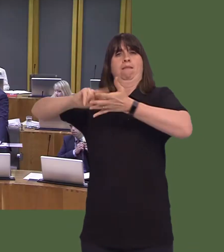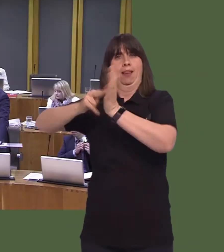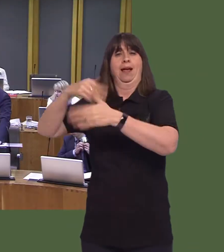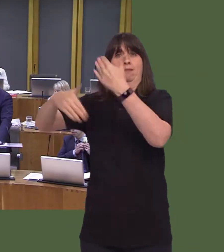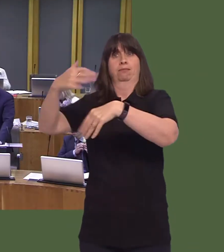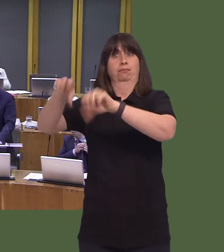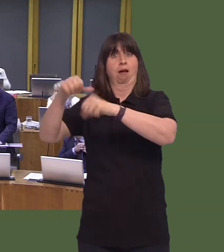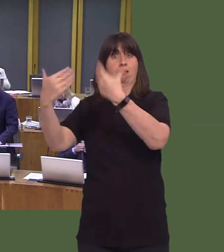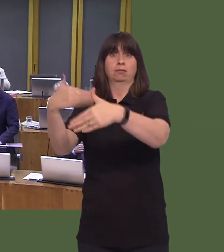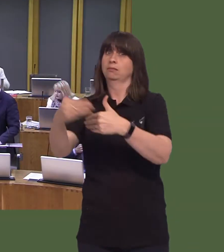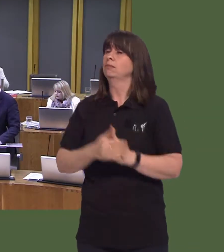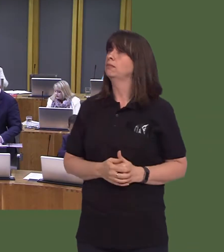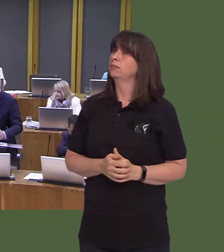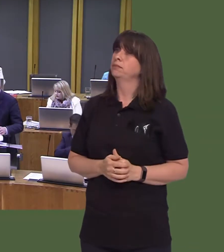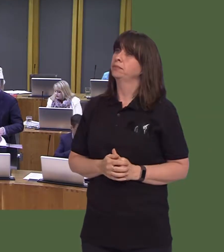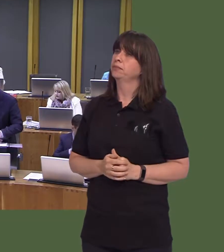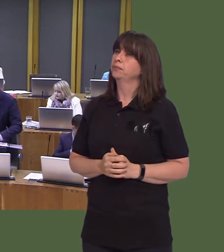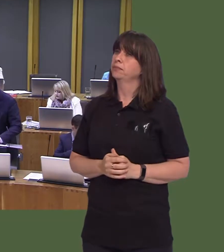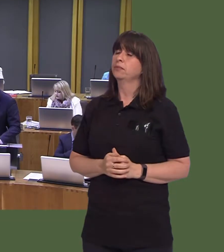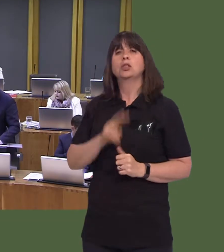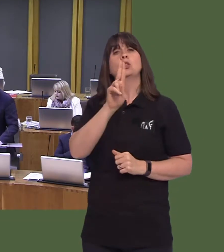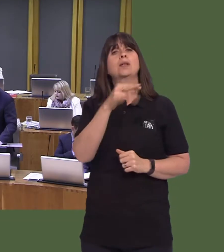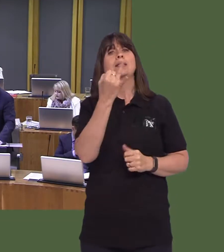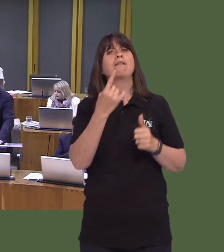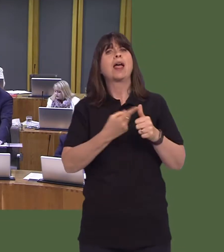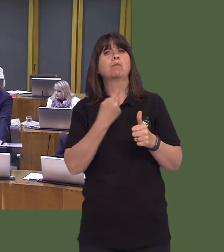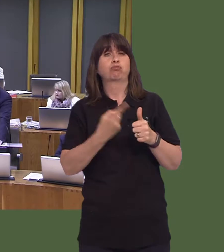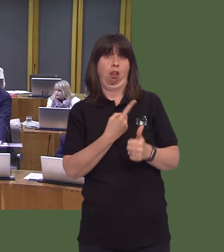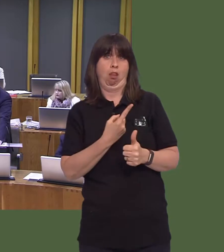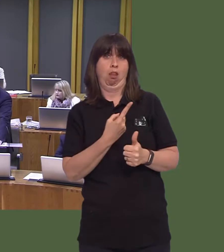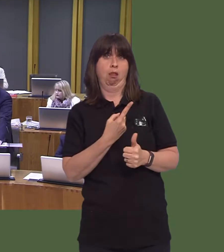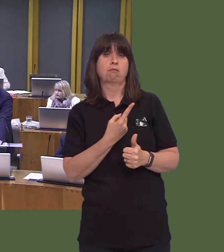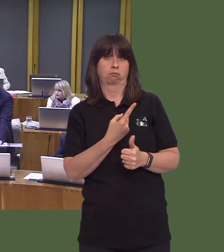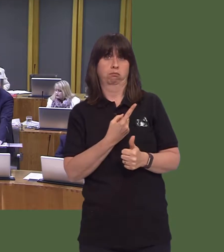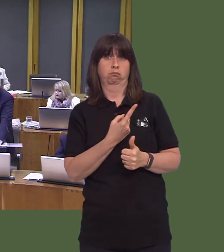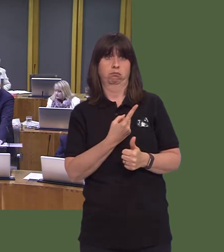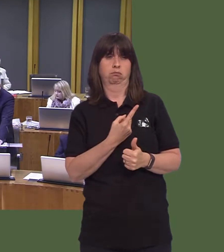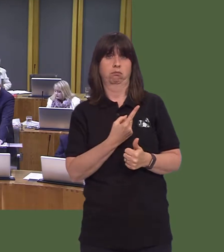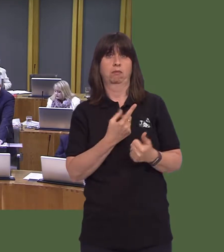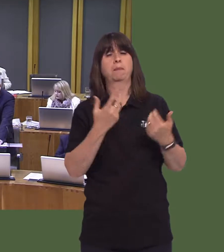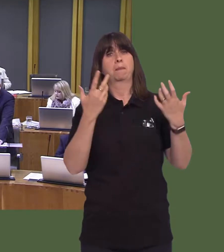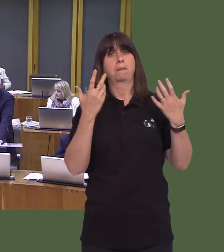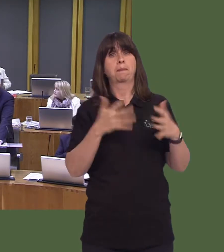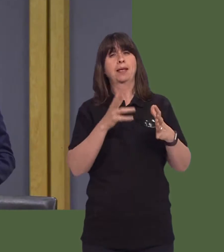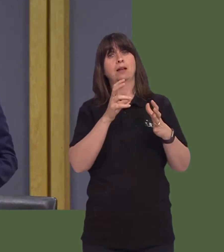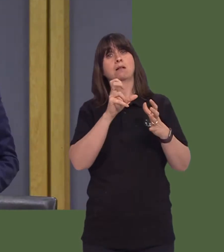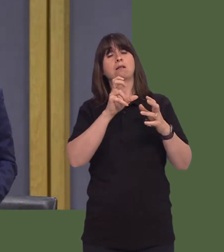Hefin David AM: On 27 April, elected representatives of the Cardiff capital region wrote to the